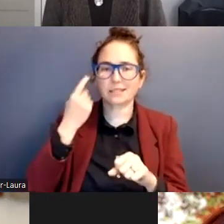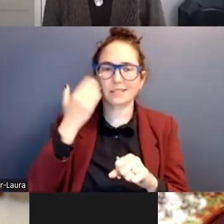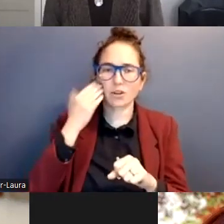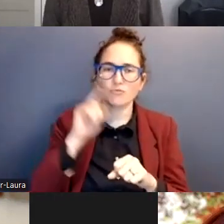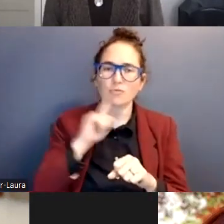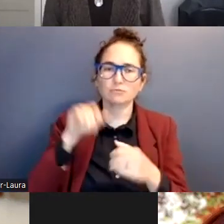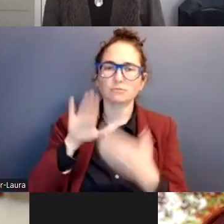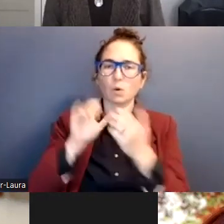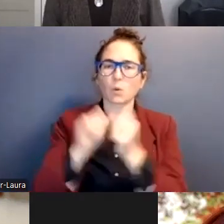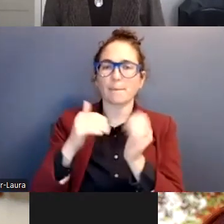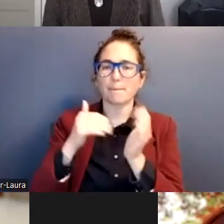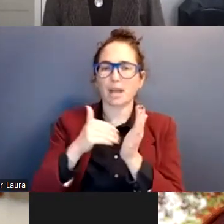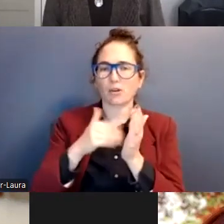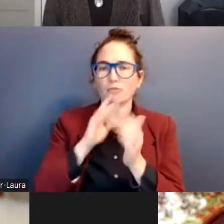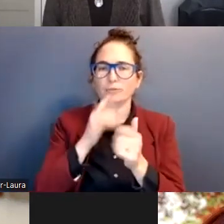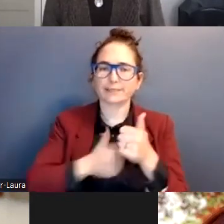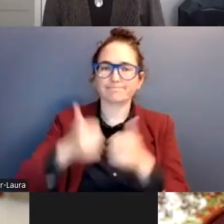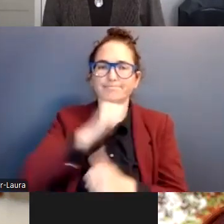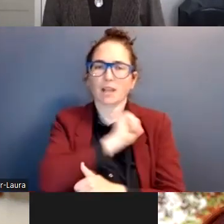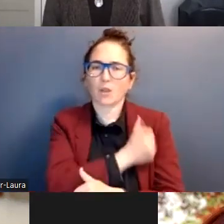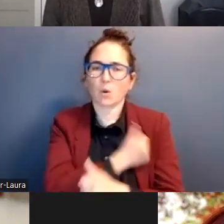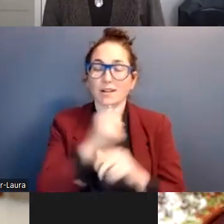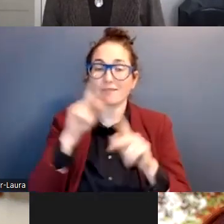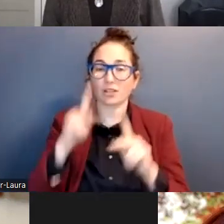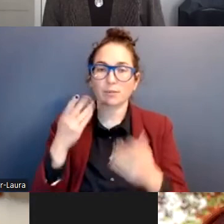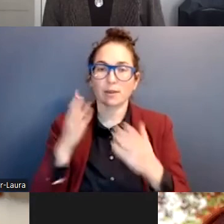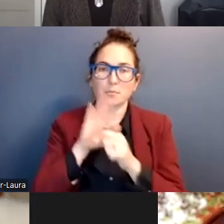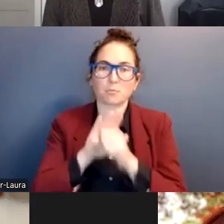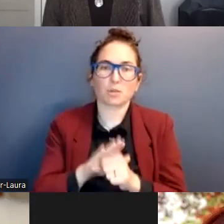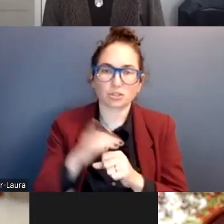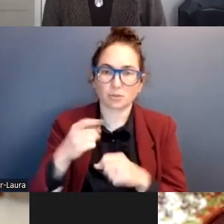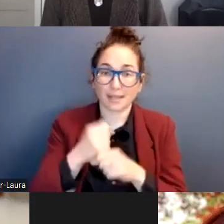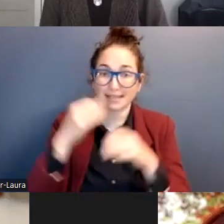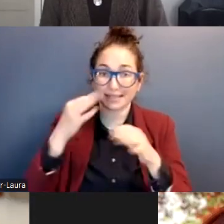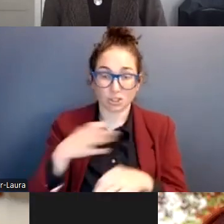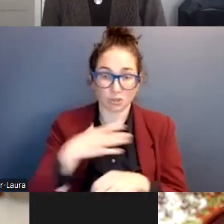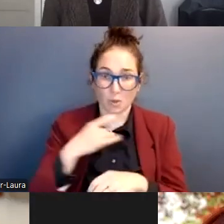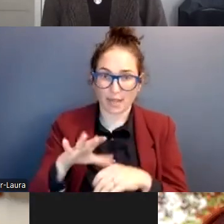make a decision you would not like they should either have advocacy skills or have